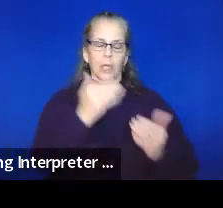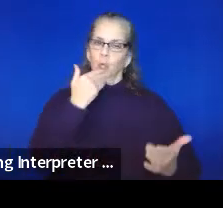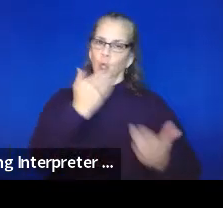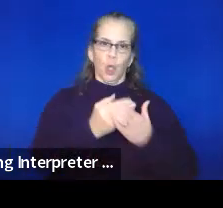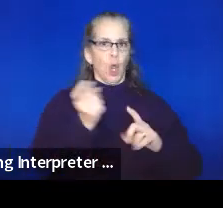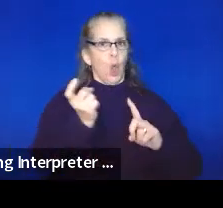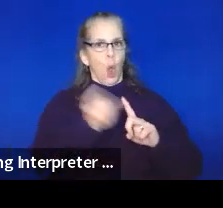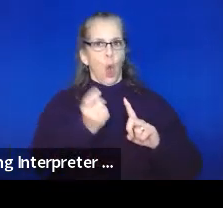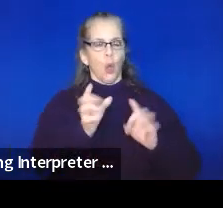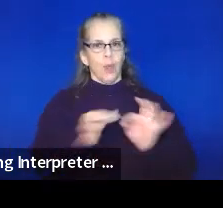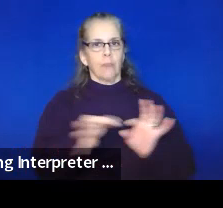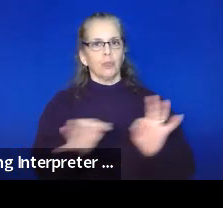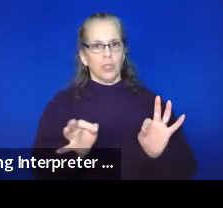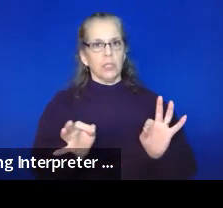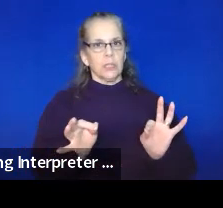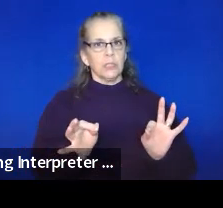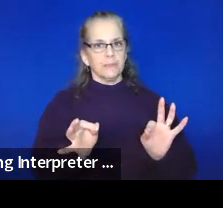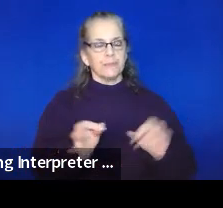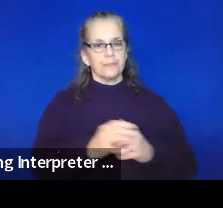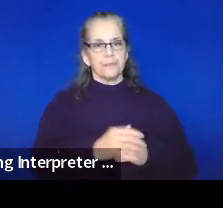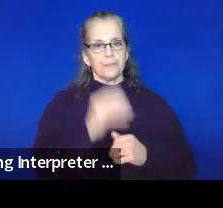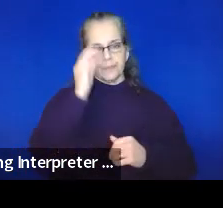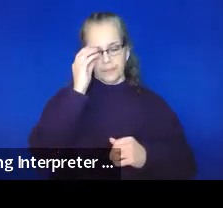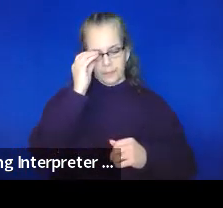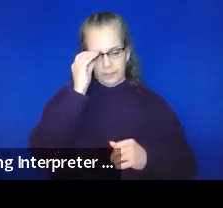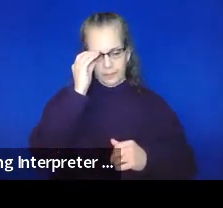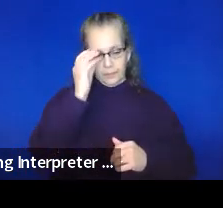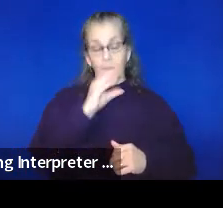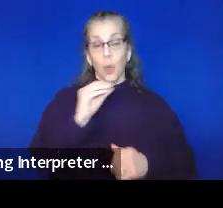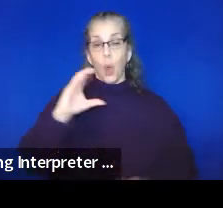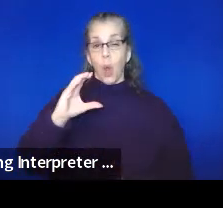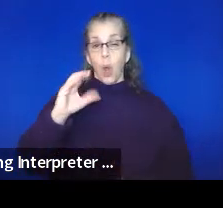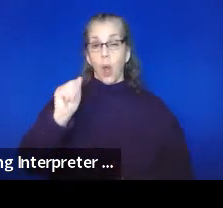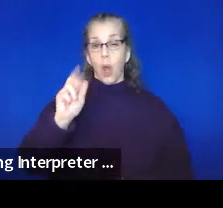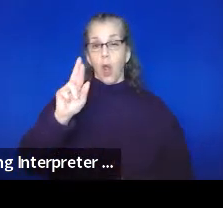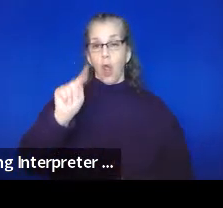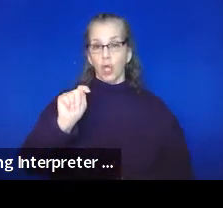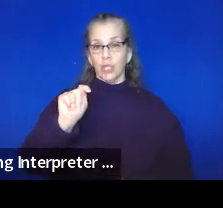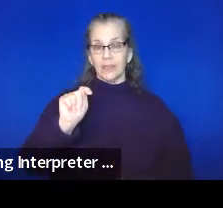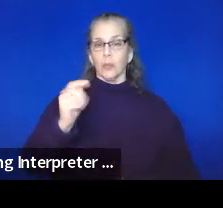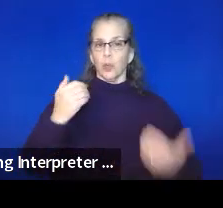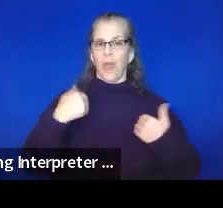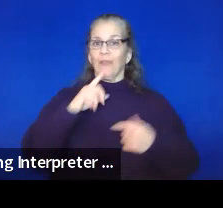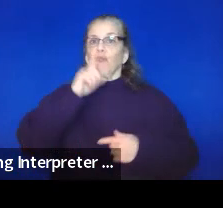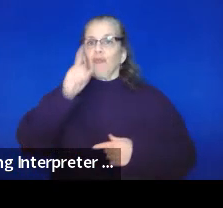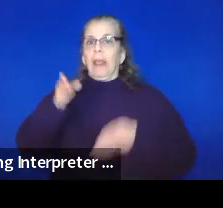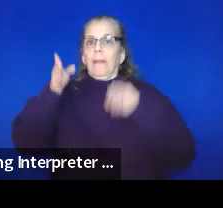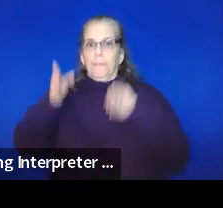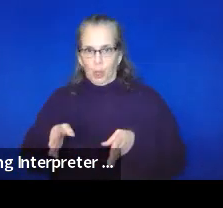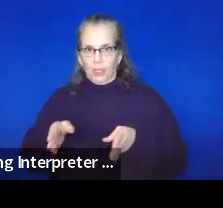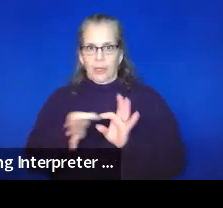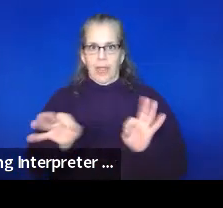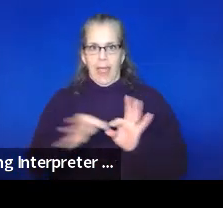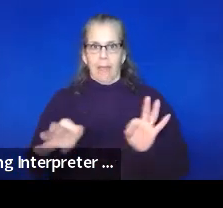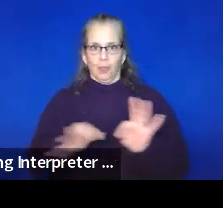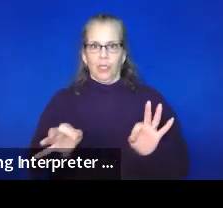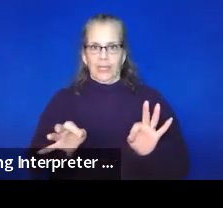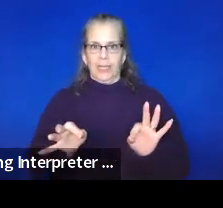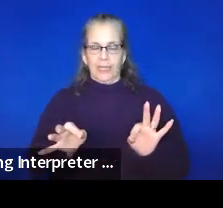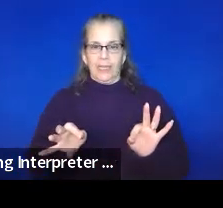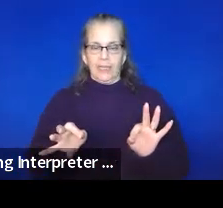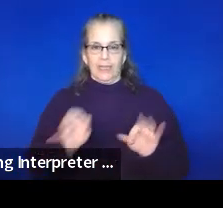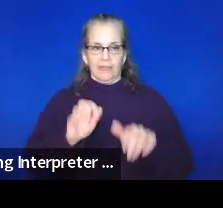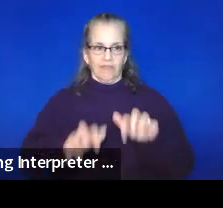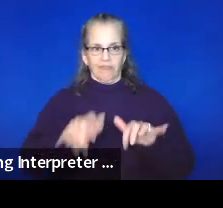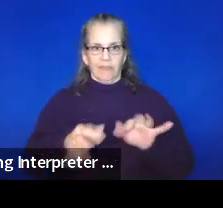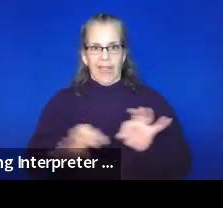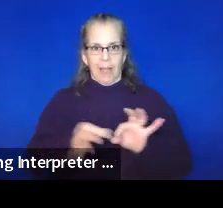You can also have what's called CART captioning, where you have a human captioning things.